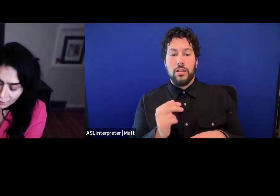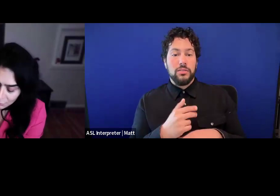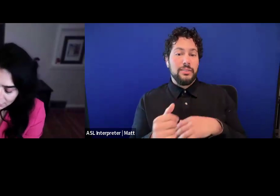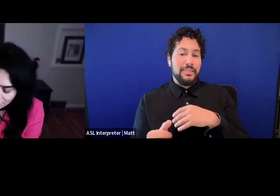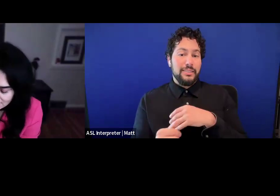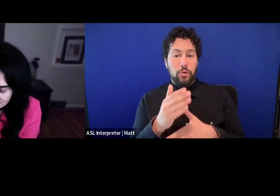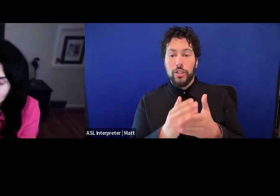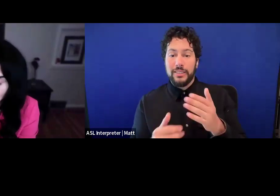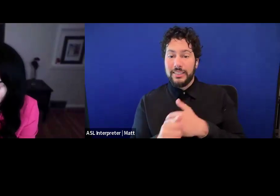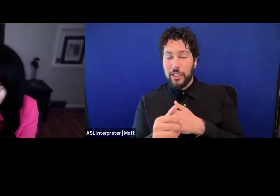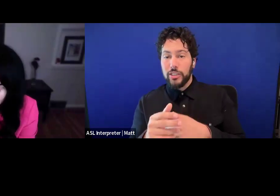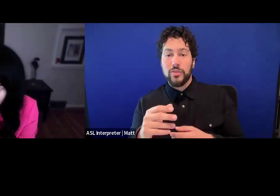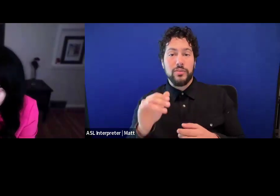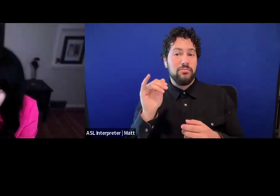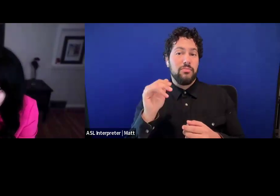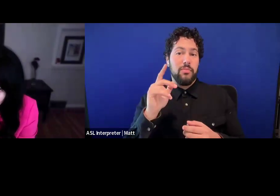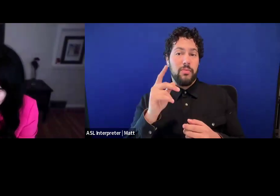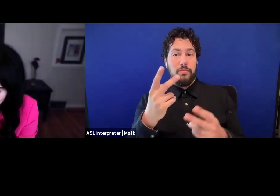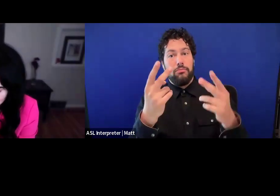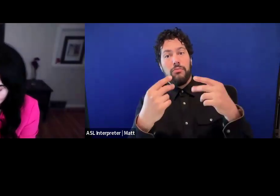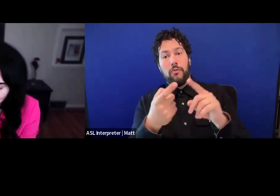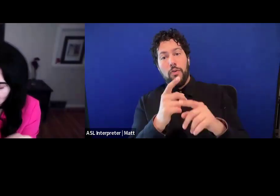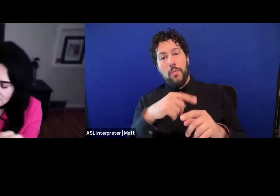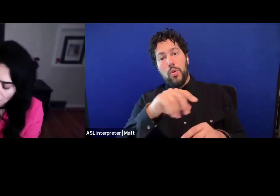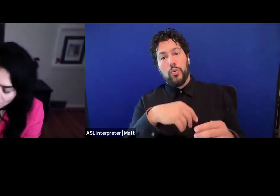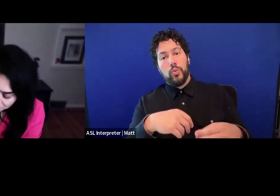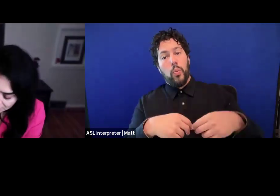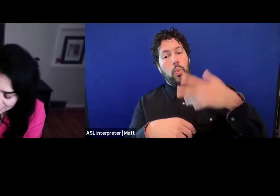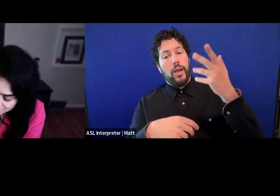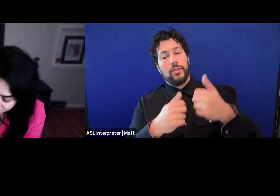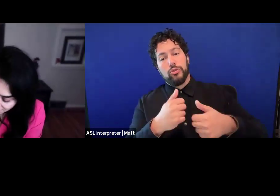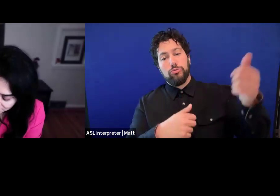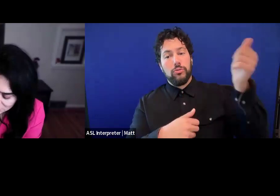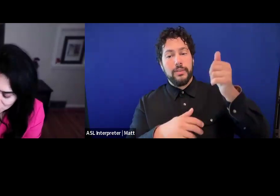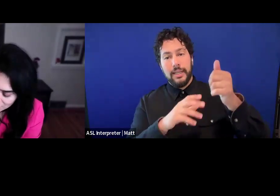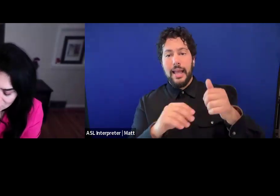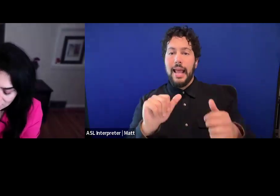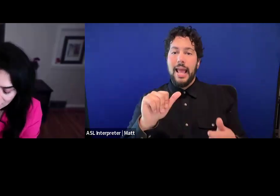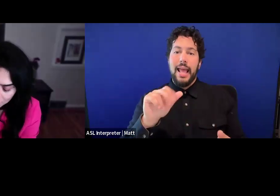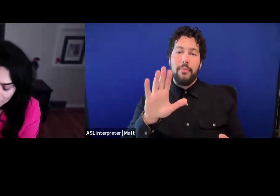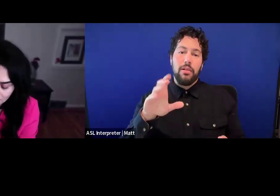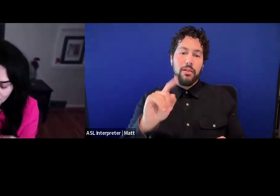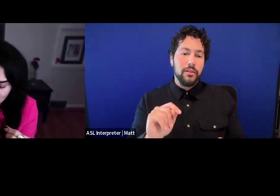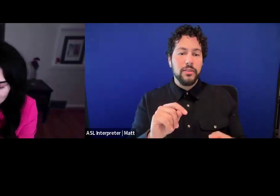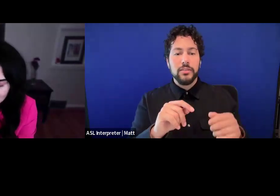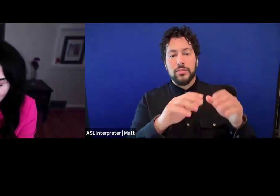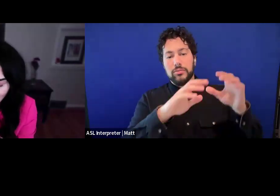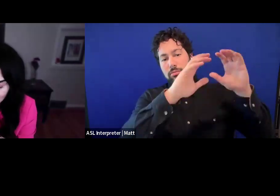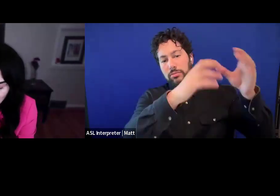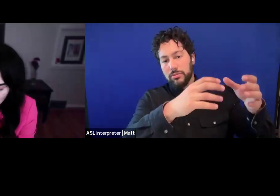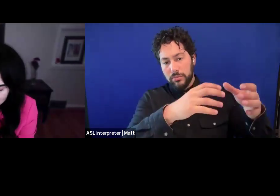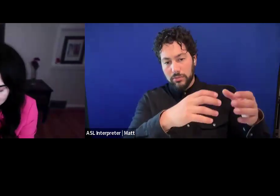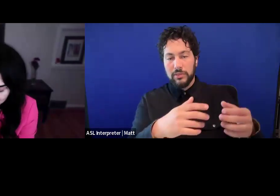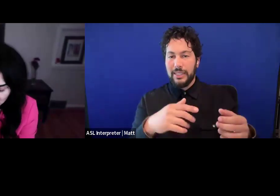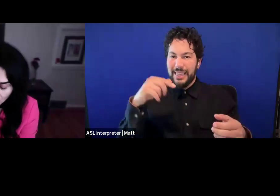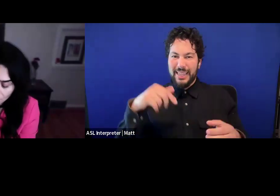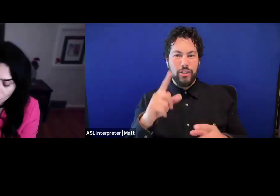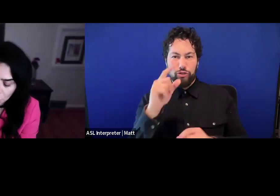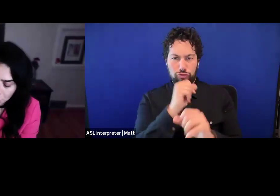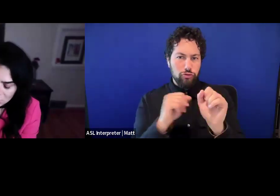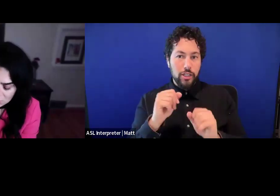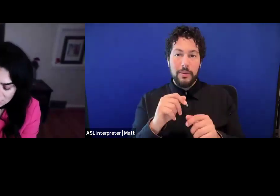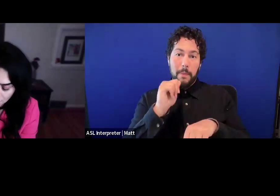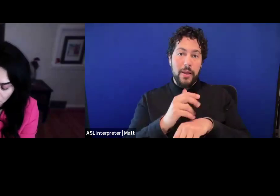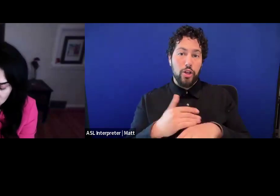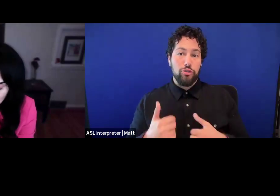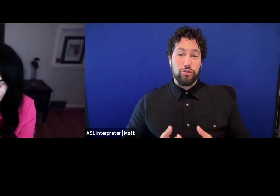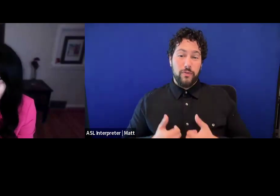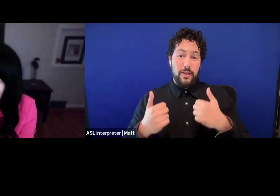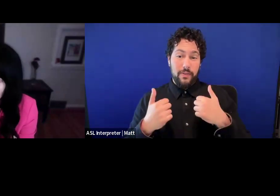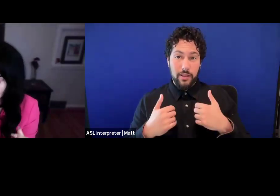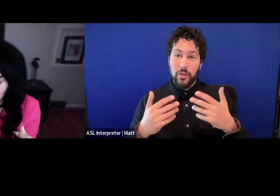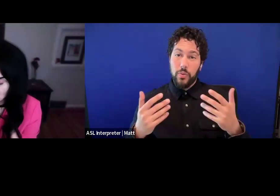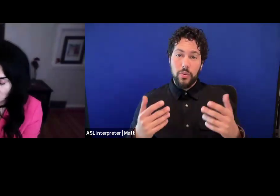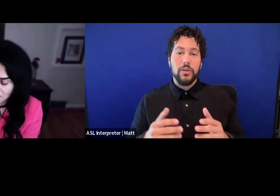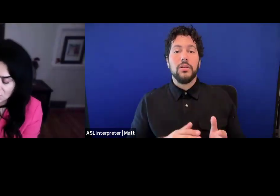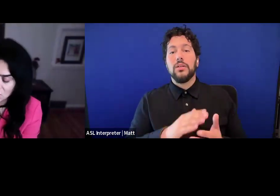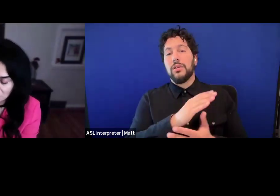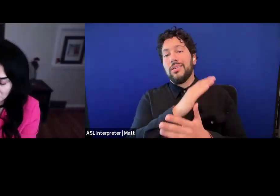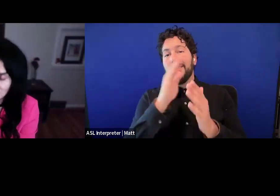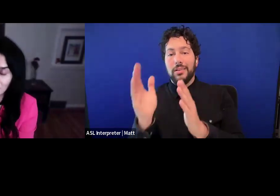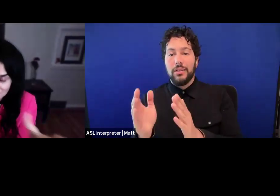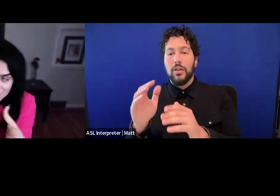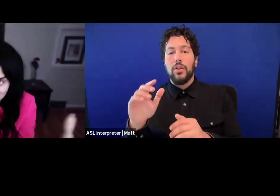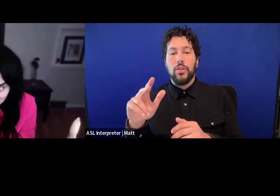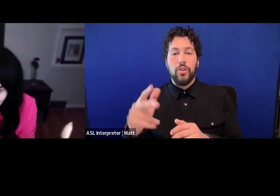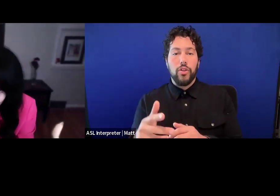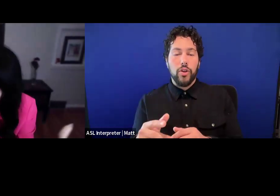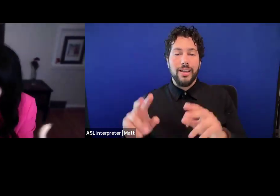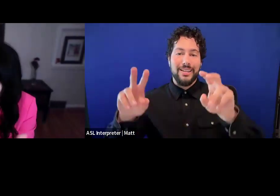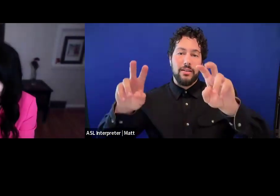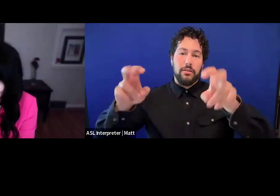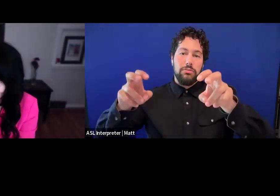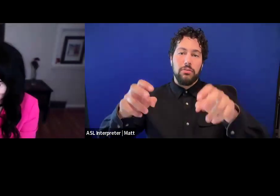An ablest bodily configurations. This is often a survival strategy, but it comes at a cost. The third register, which I call between quotation marks genders, and this is the realm of sideways else.